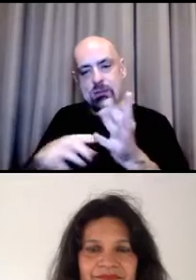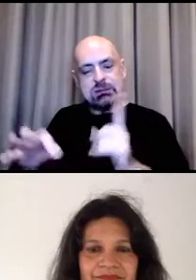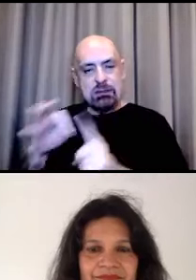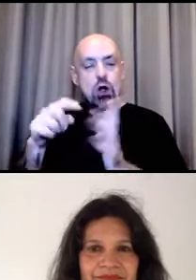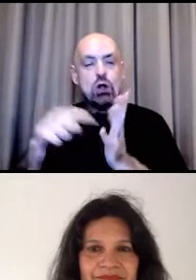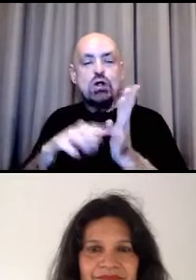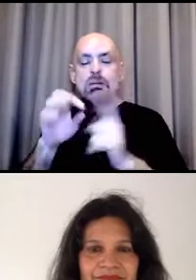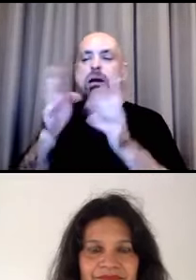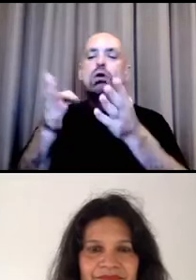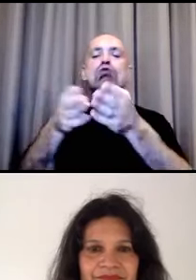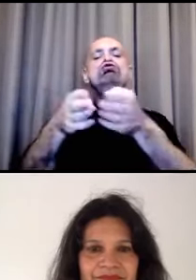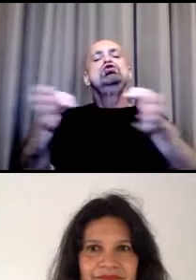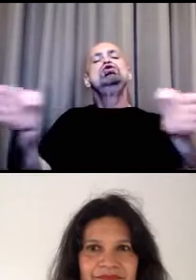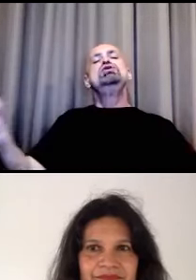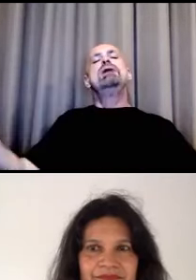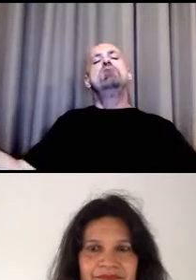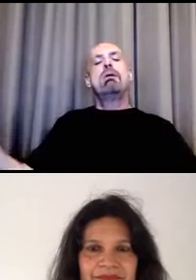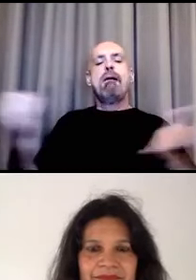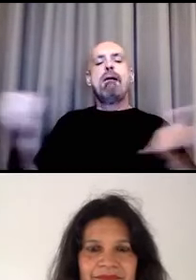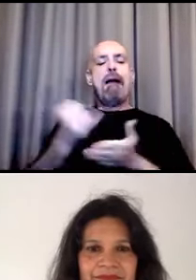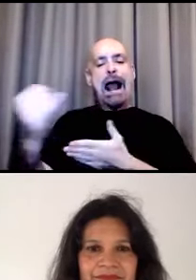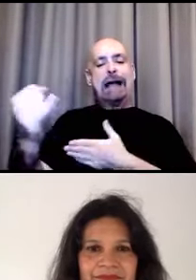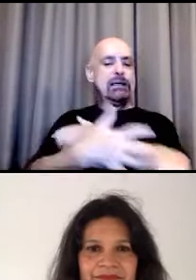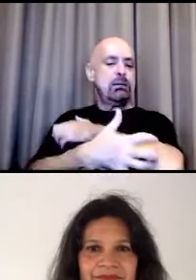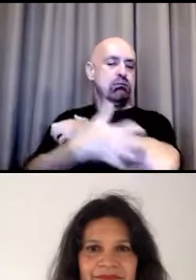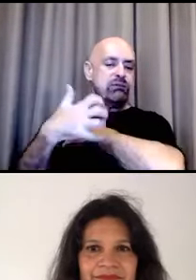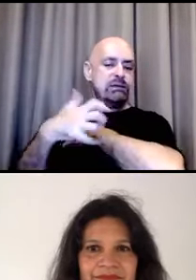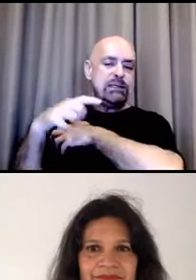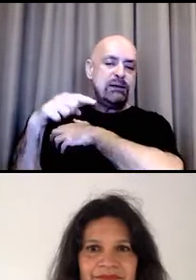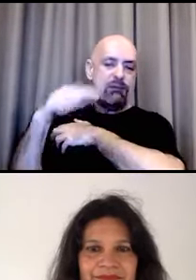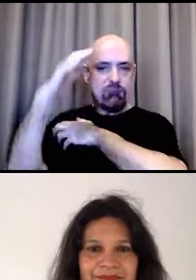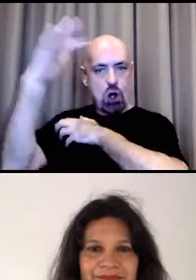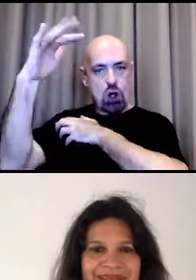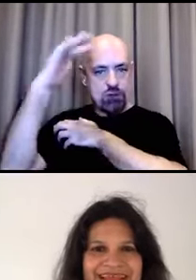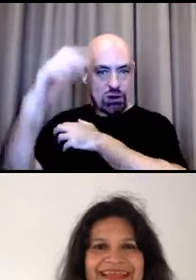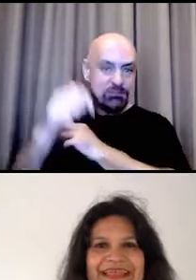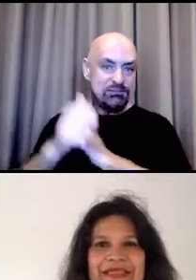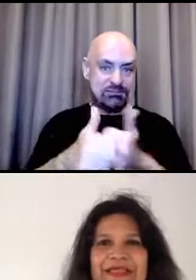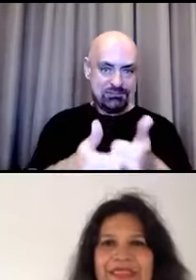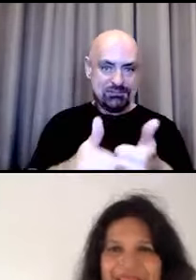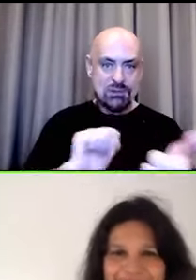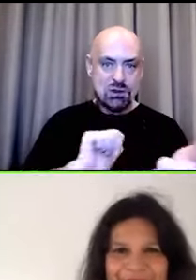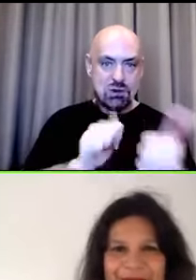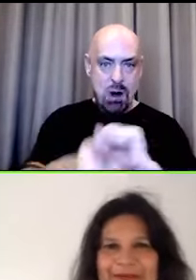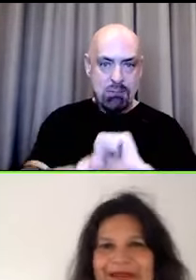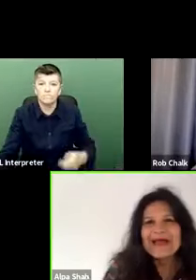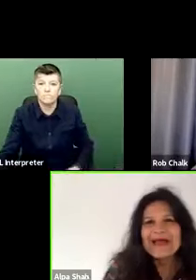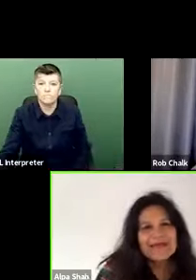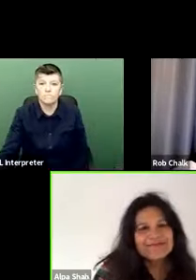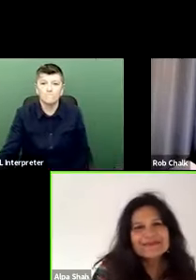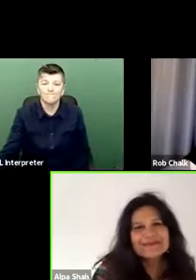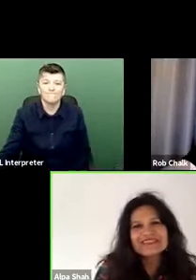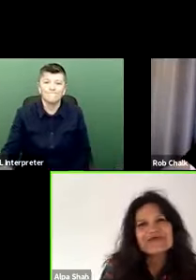both found certain features of them unacceptable. Mary Wollstonecraft just made a very strong